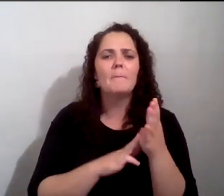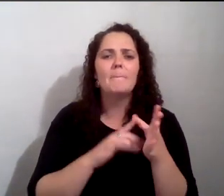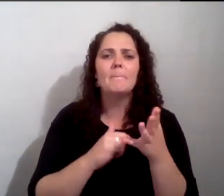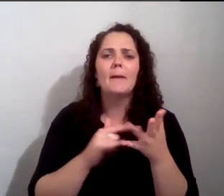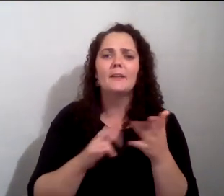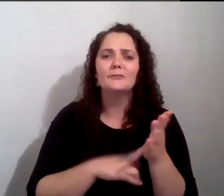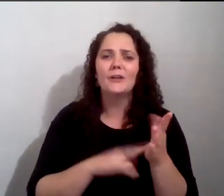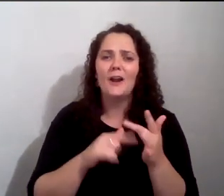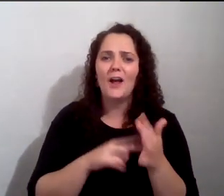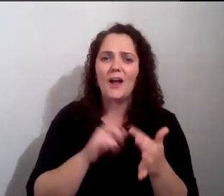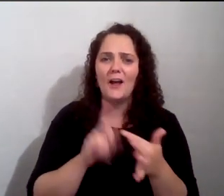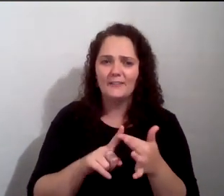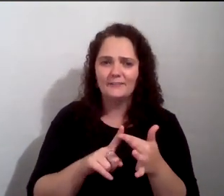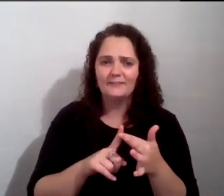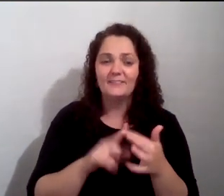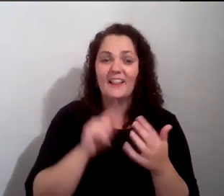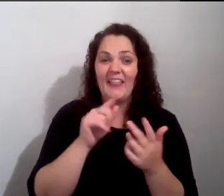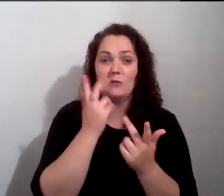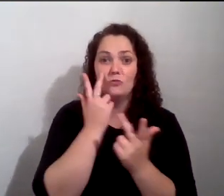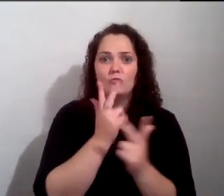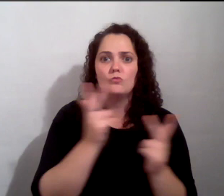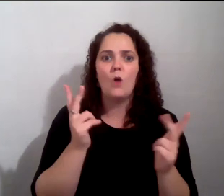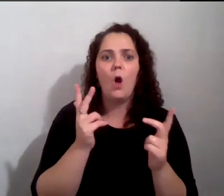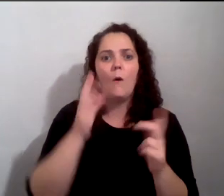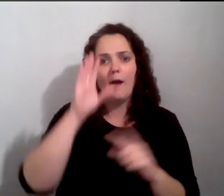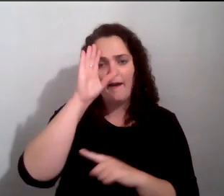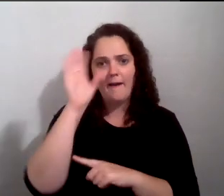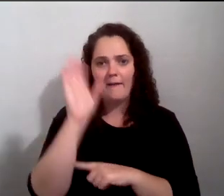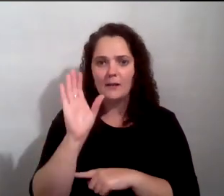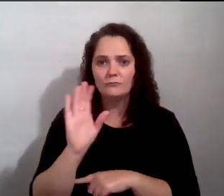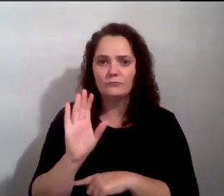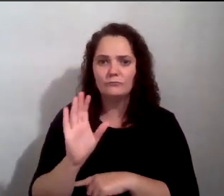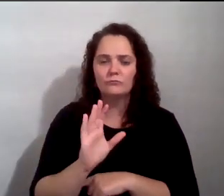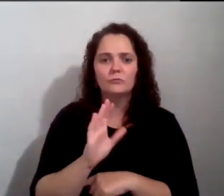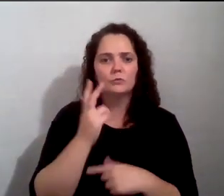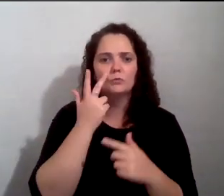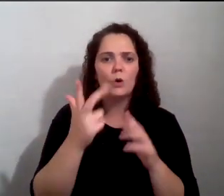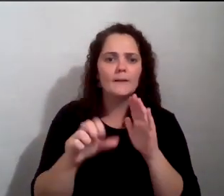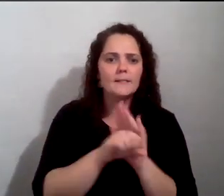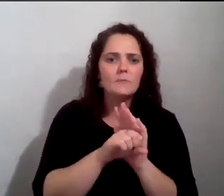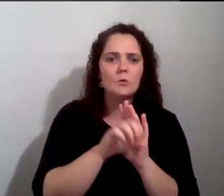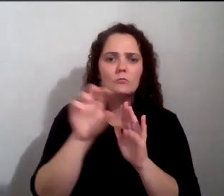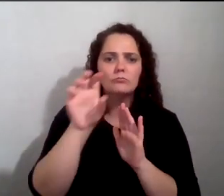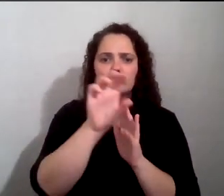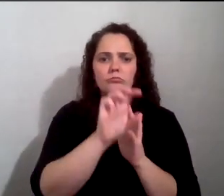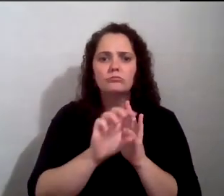aboriginal belief systems, philosophies and aspirations. And I think in this work, even more emphatically we can see the